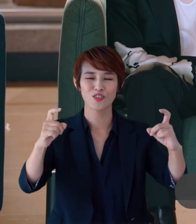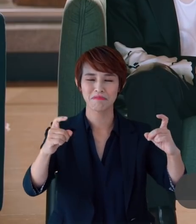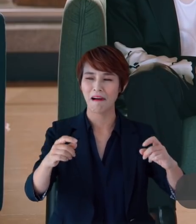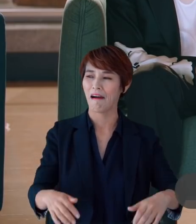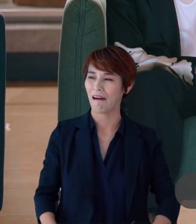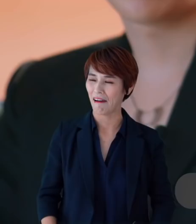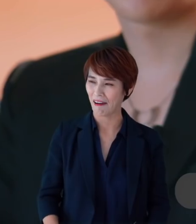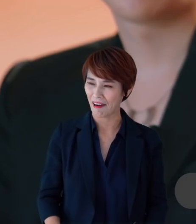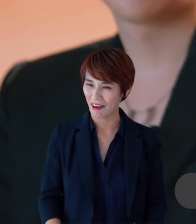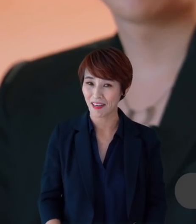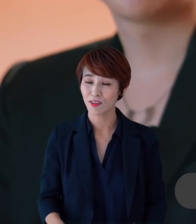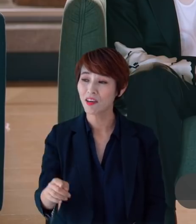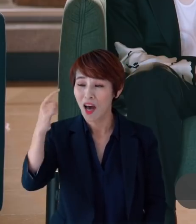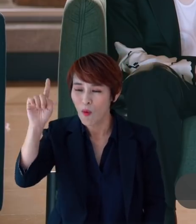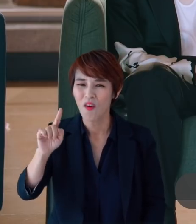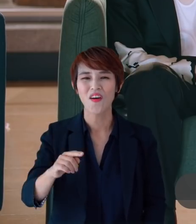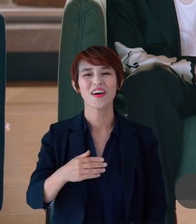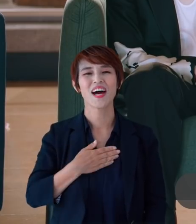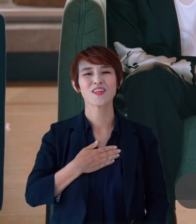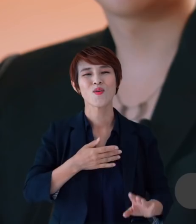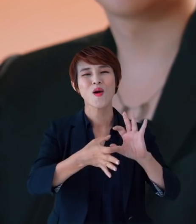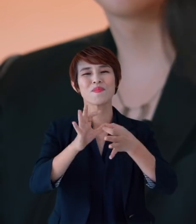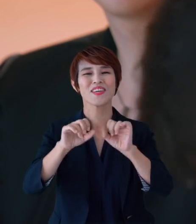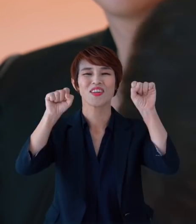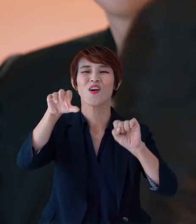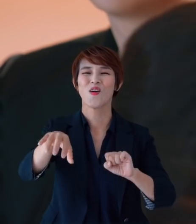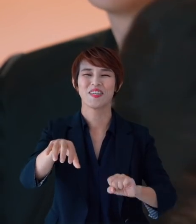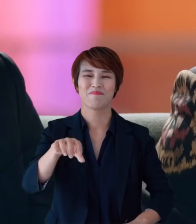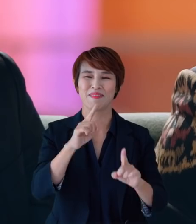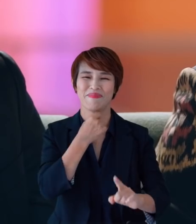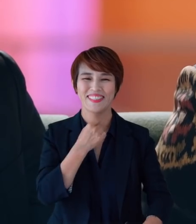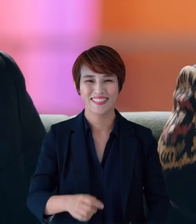Jimin: Ah, nevermind. I was thinking of the stadium. j-hope: Tell us more.